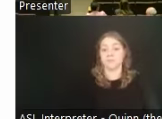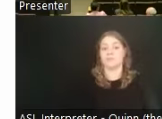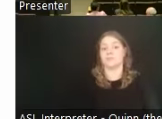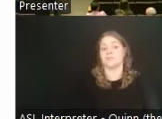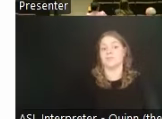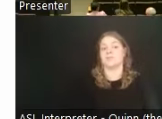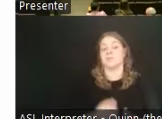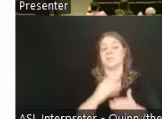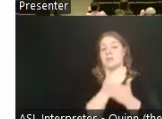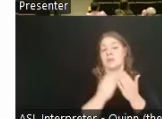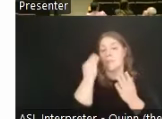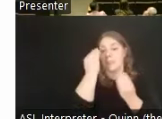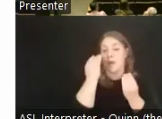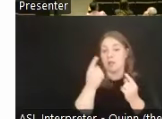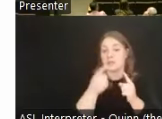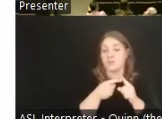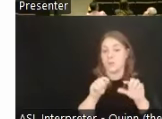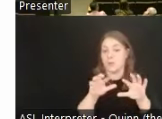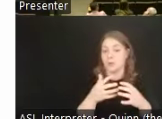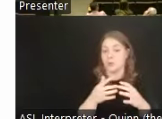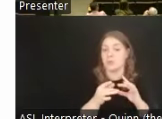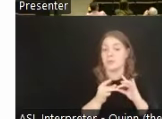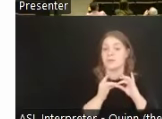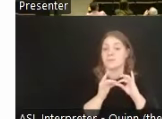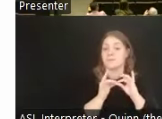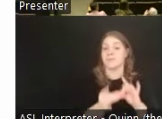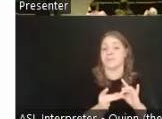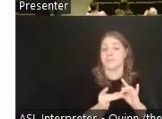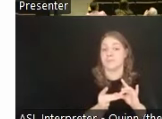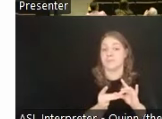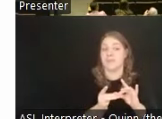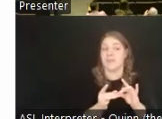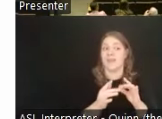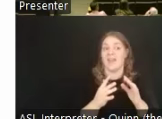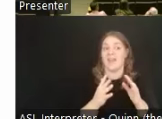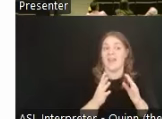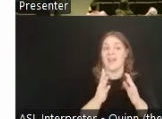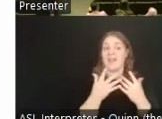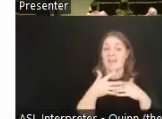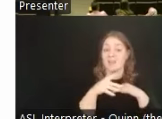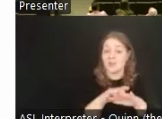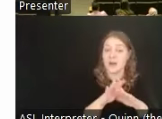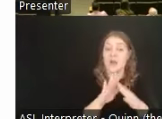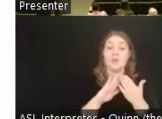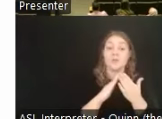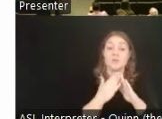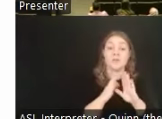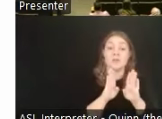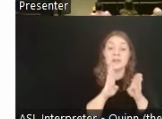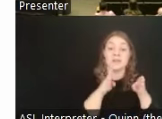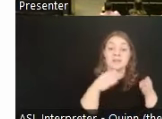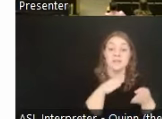from the group on integrating a community centered approach on quality improvement efforts I can read